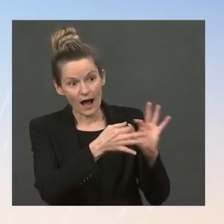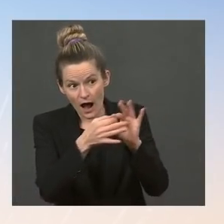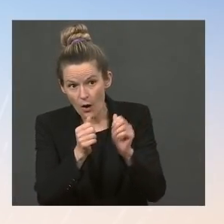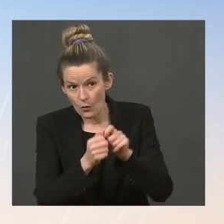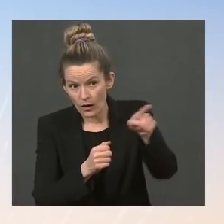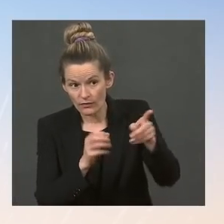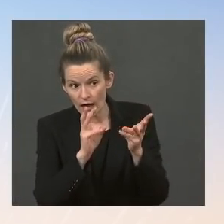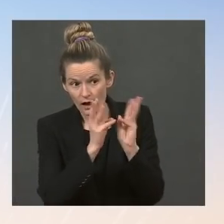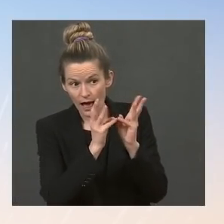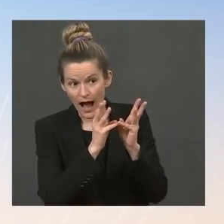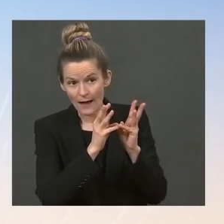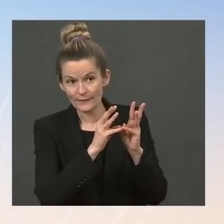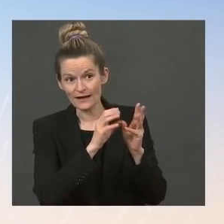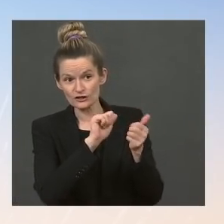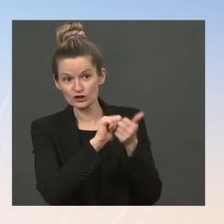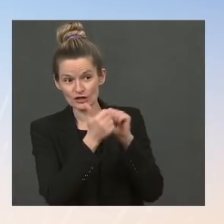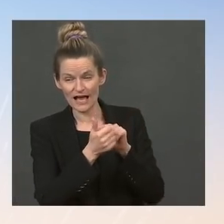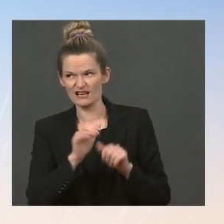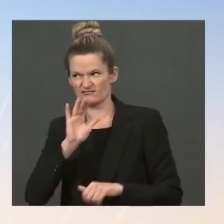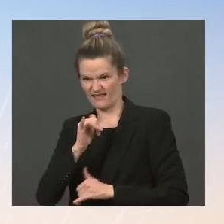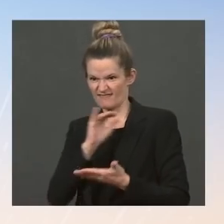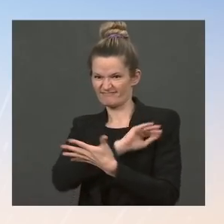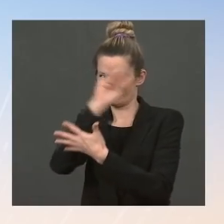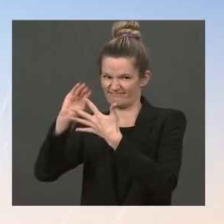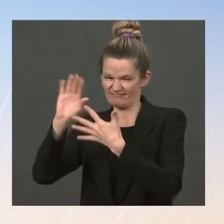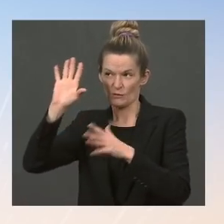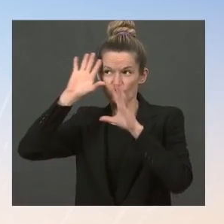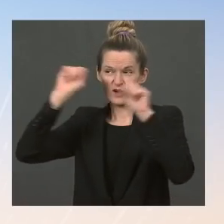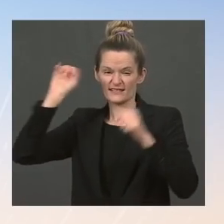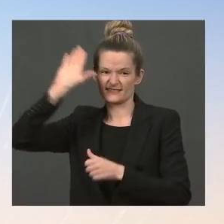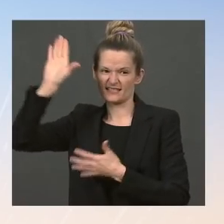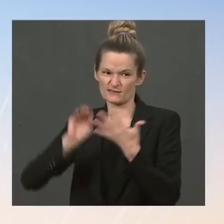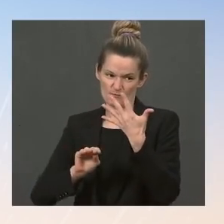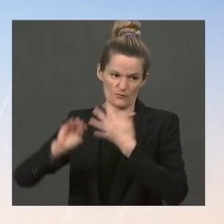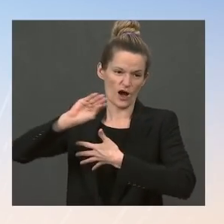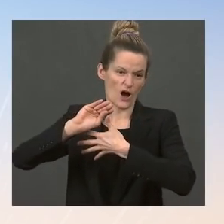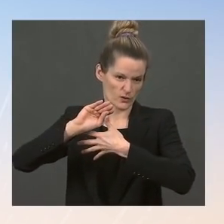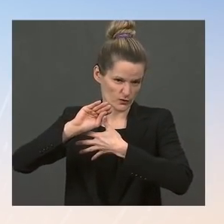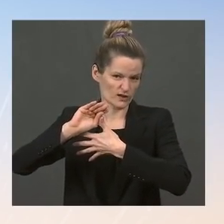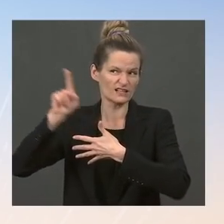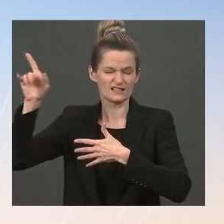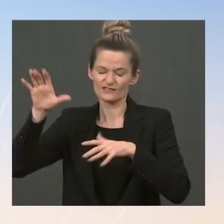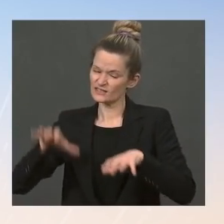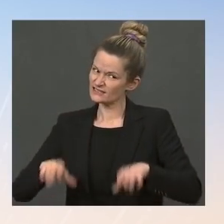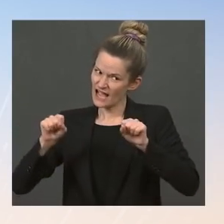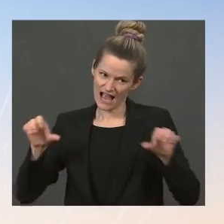he has a very ambitious approach that is reflective of the agenda that's moving forward and moving through Congress,